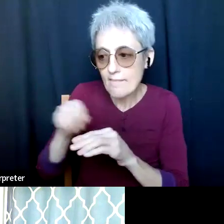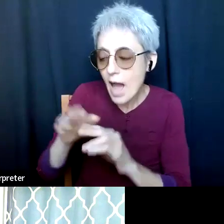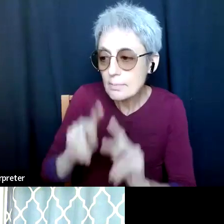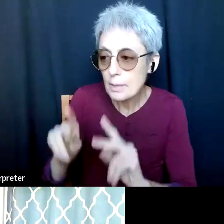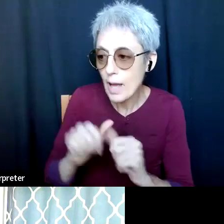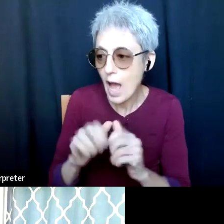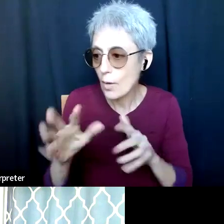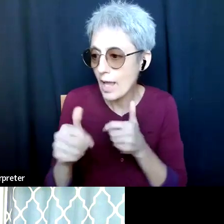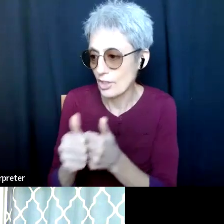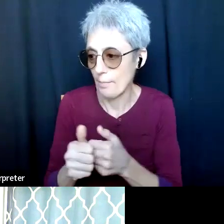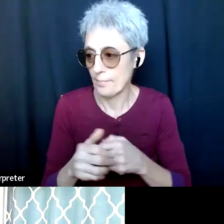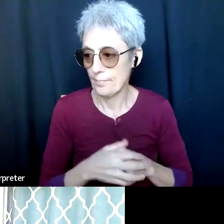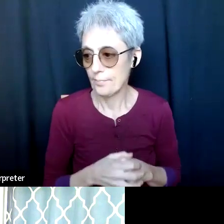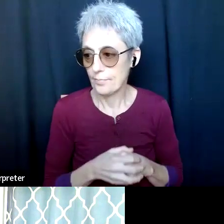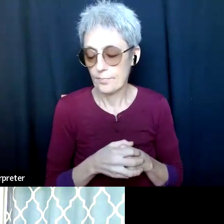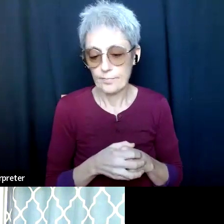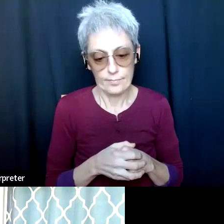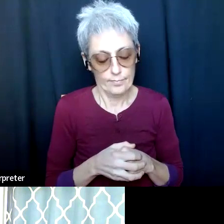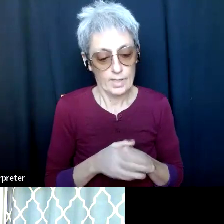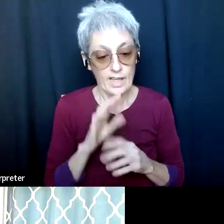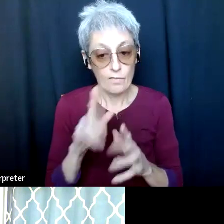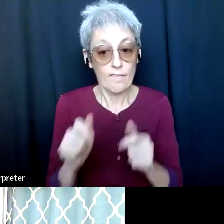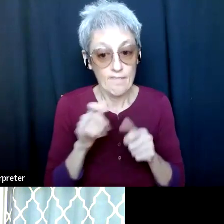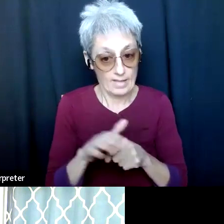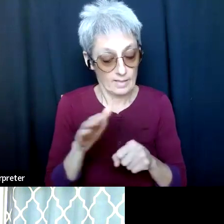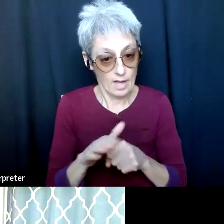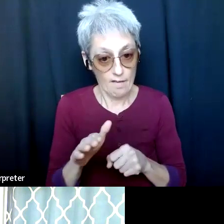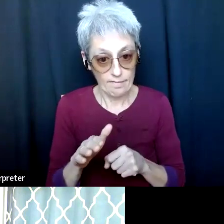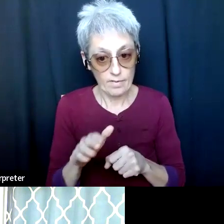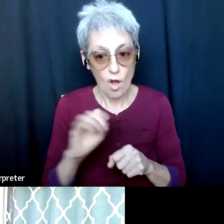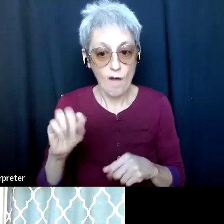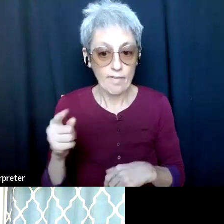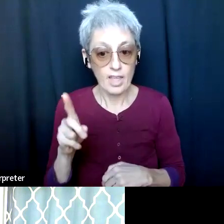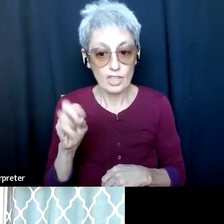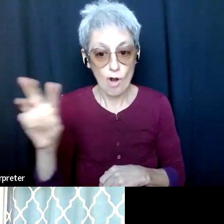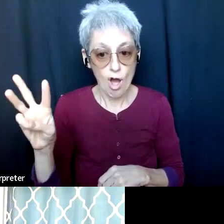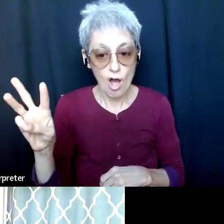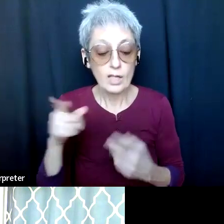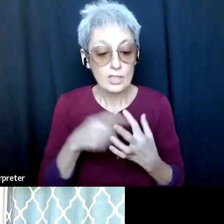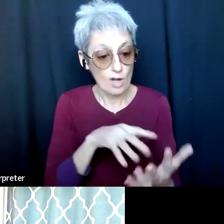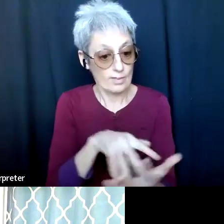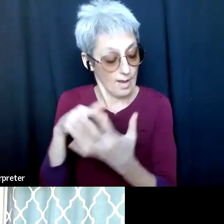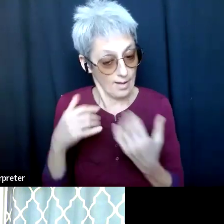maybe the subjective of noise tolerance decreases, but objectively, it doesn't change.